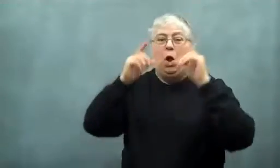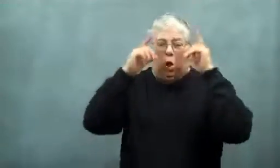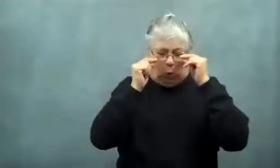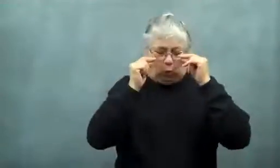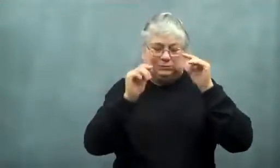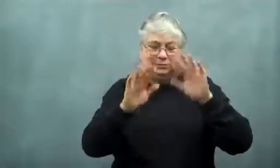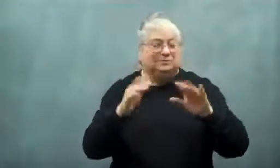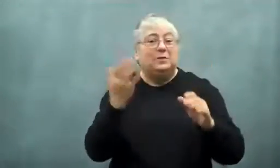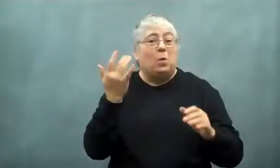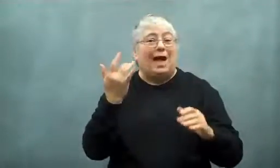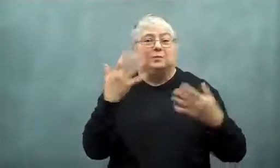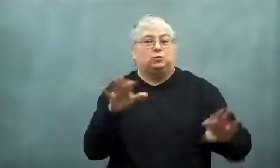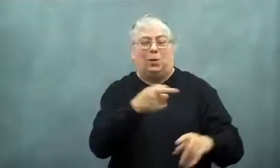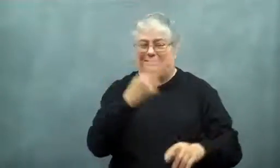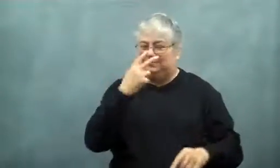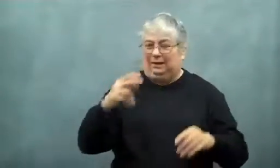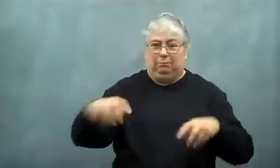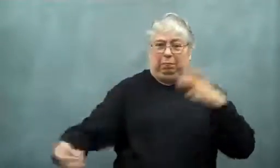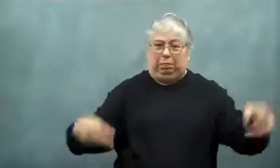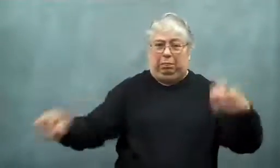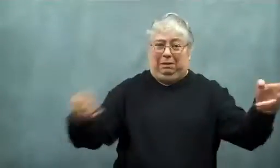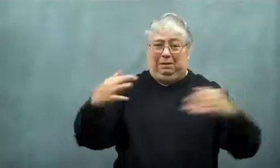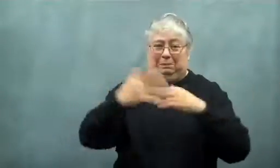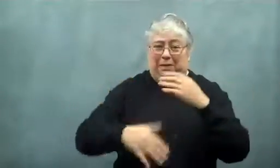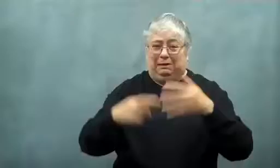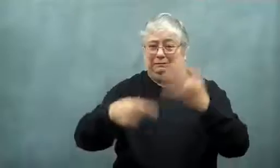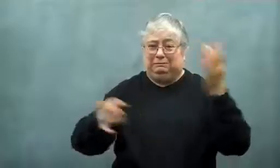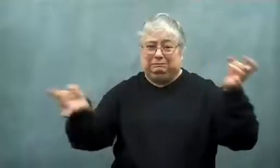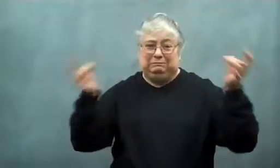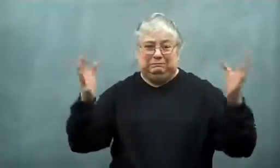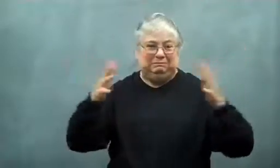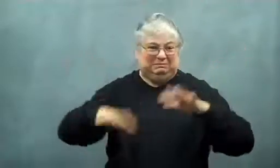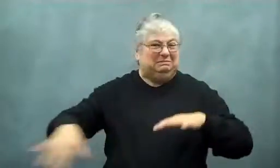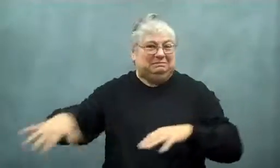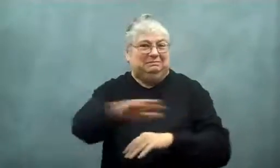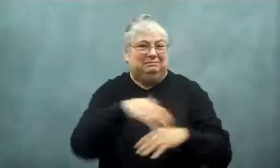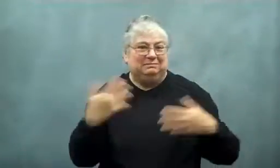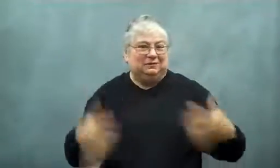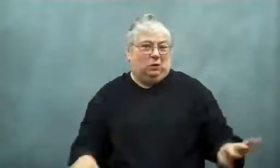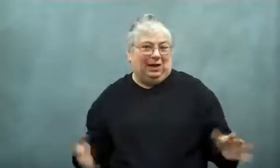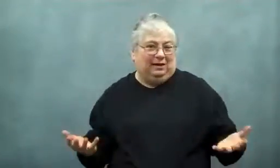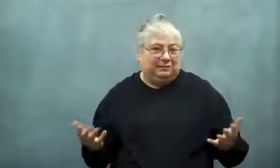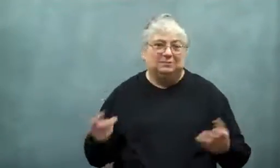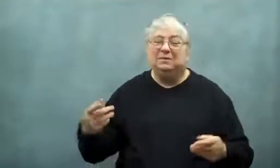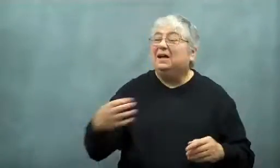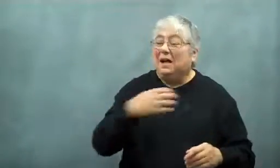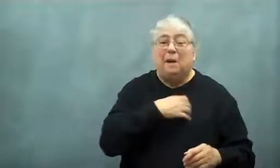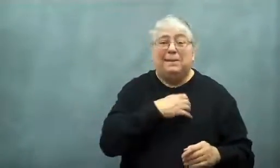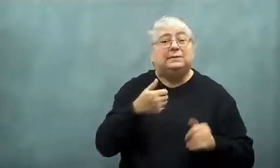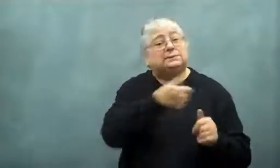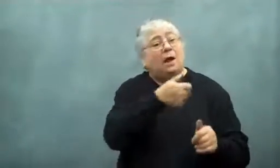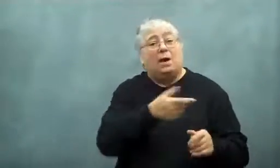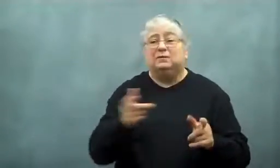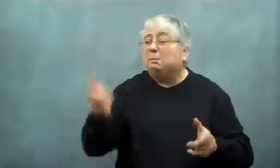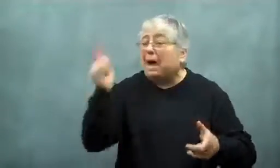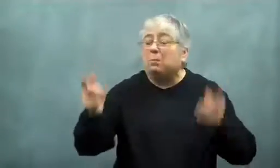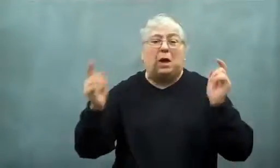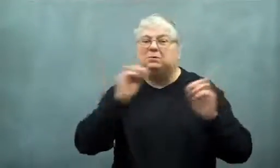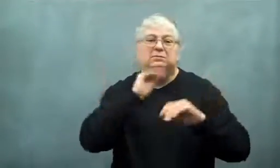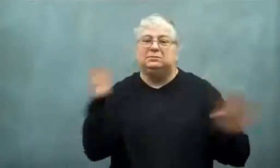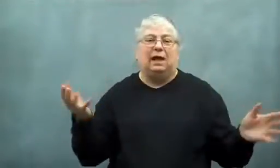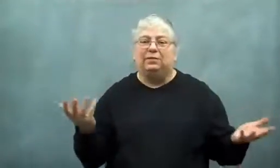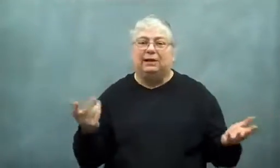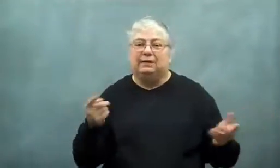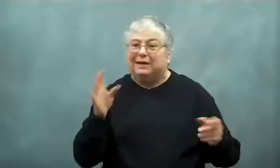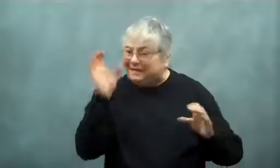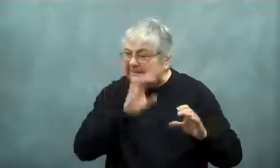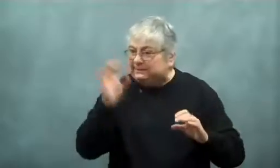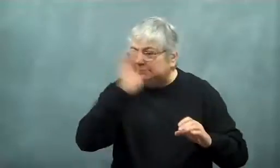They were told to close their eyes so they wouldn't see the carnage as they left.